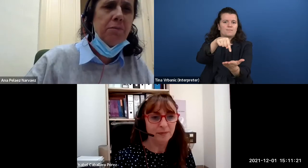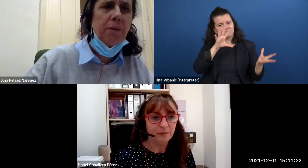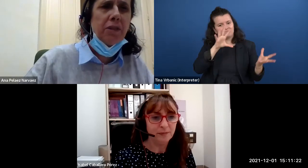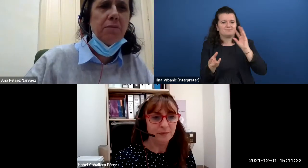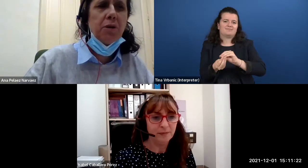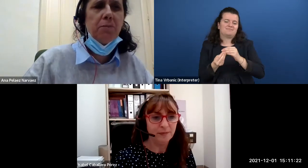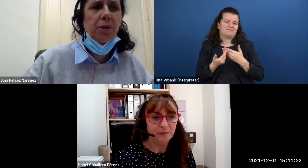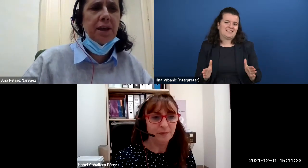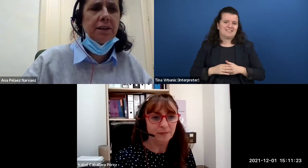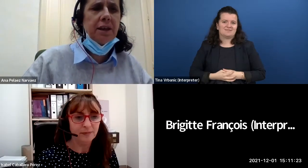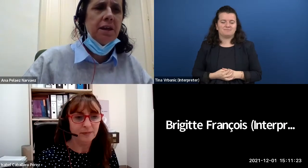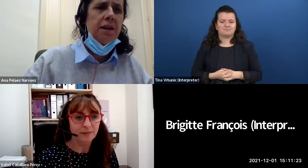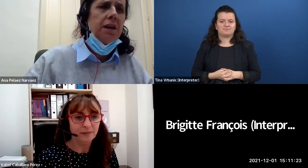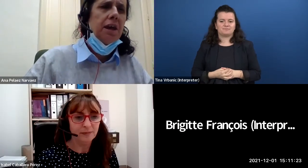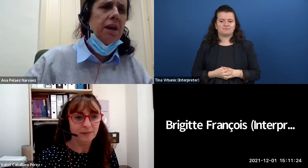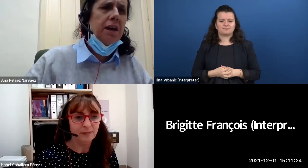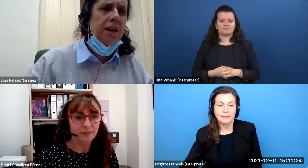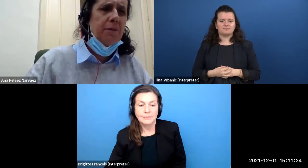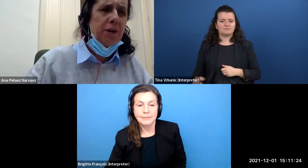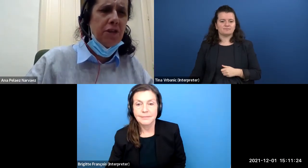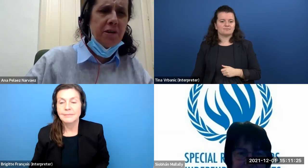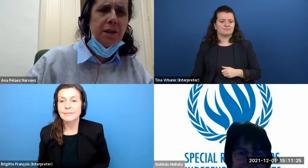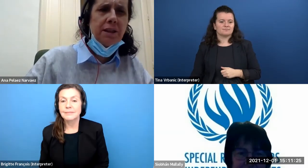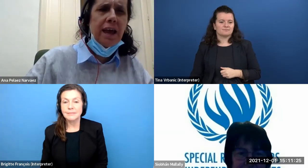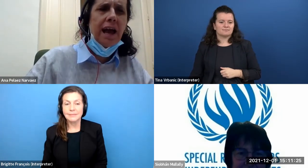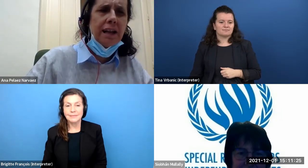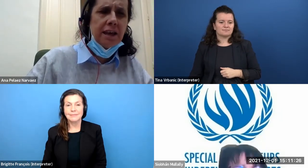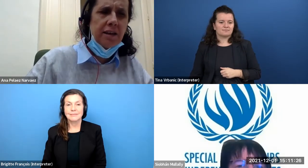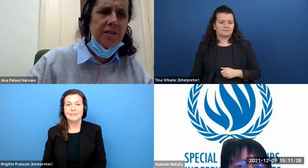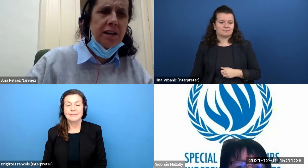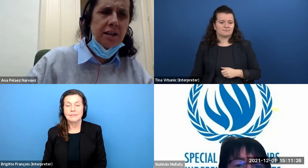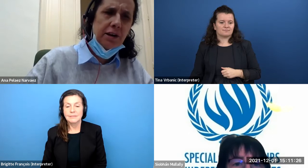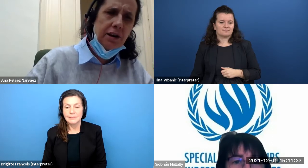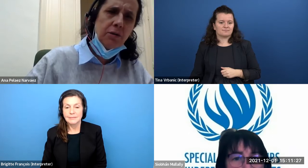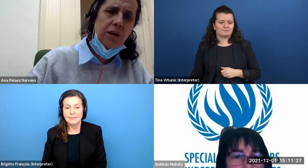It's very important to hear from an expert on the field